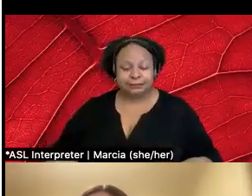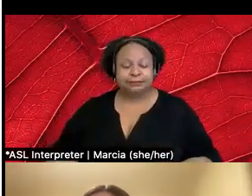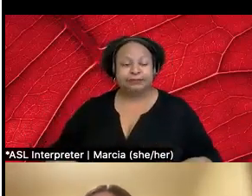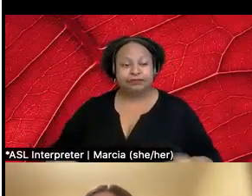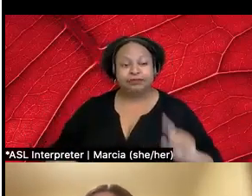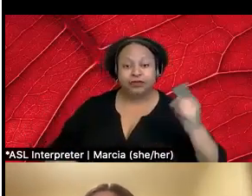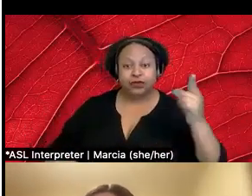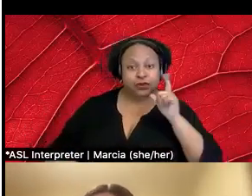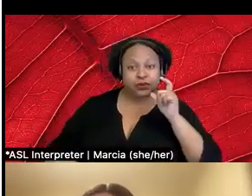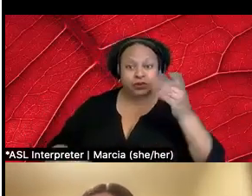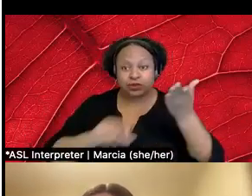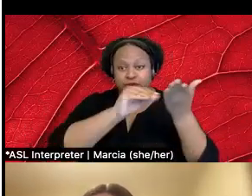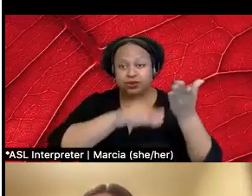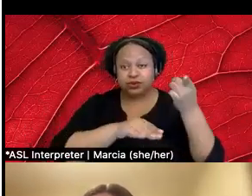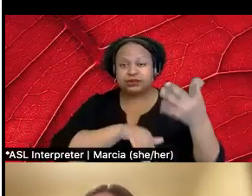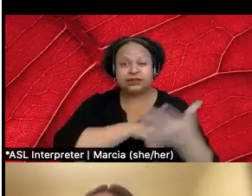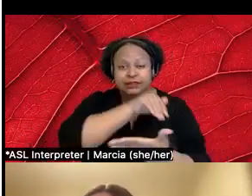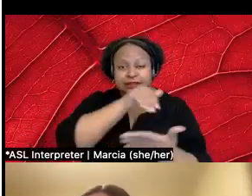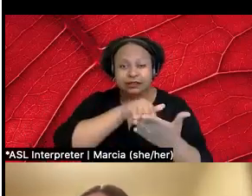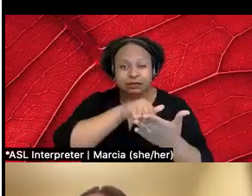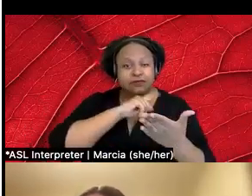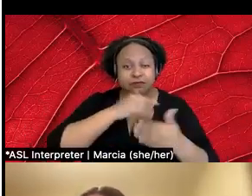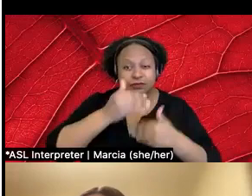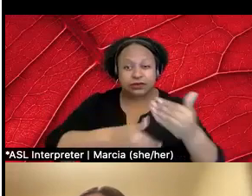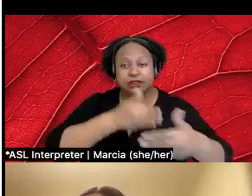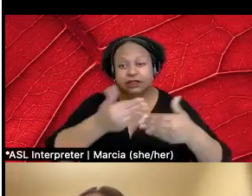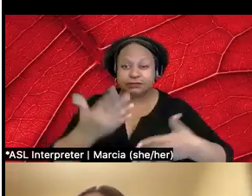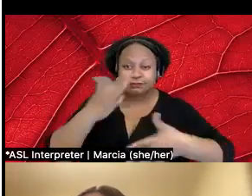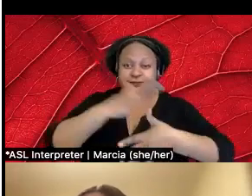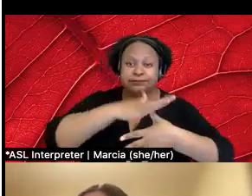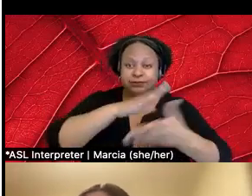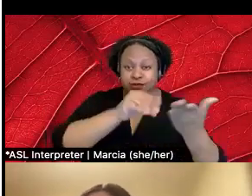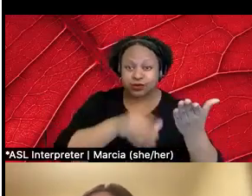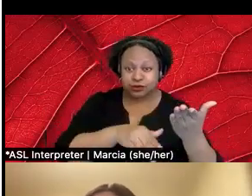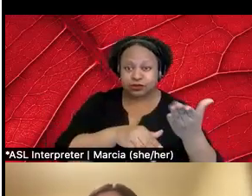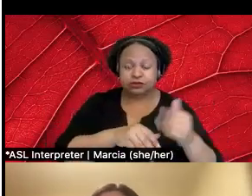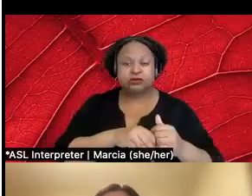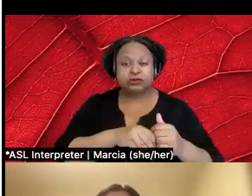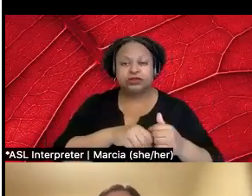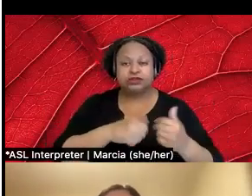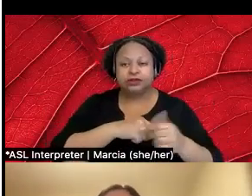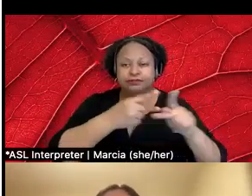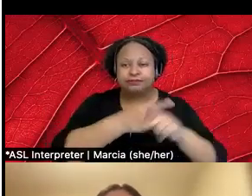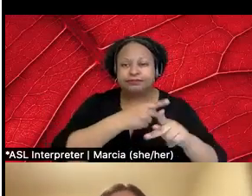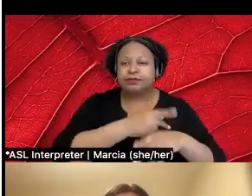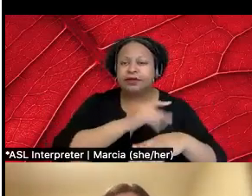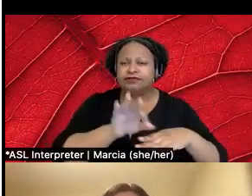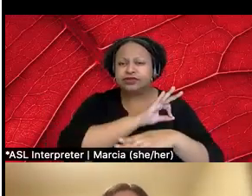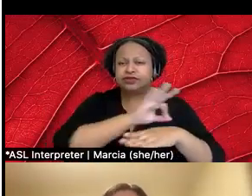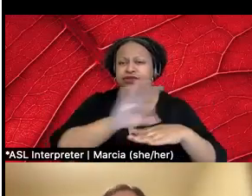Of course, it's the centre of the process. What are the functional areas concerned? What are their strengths and abilities?